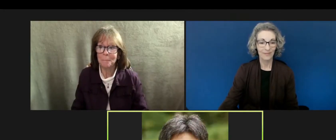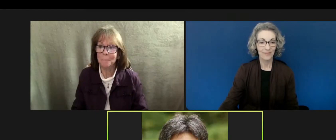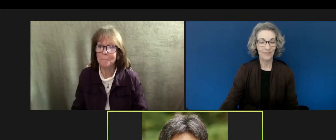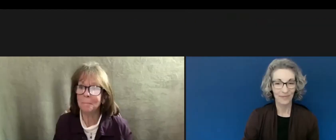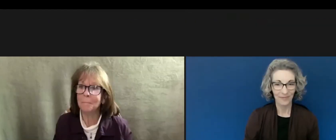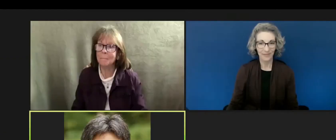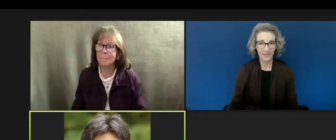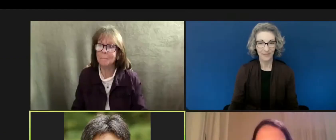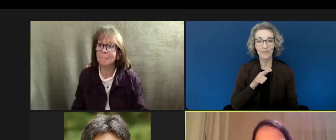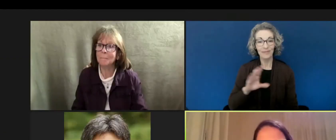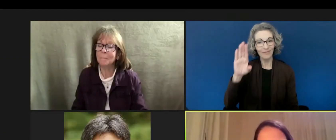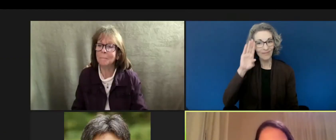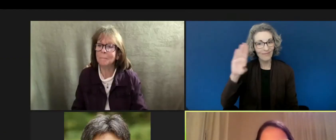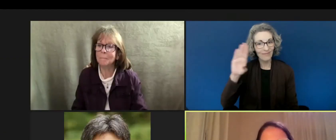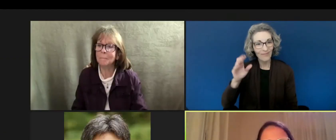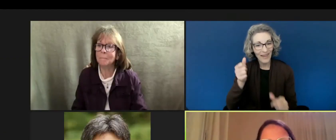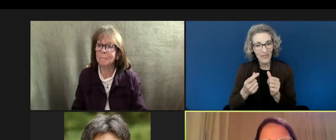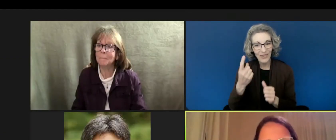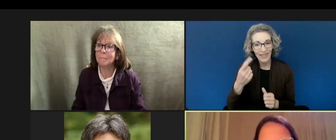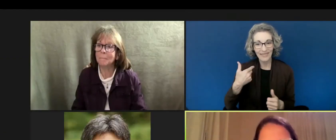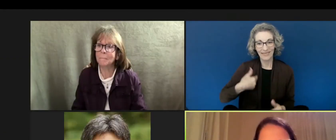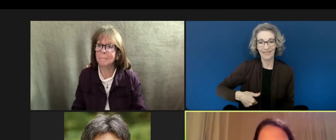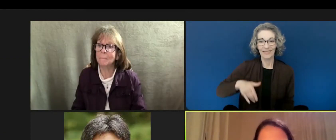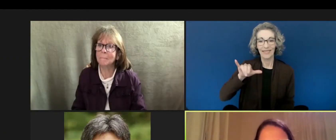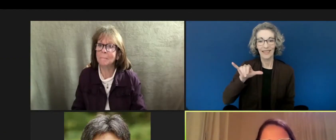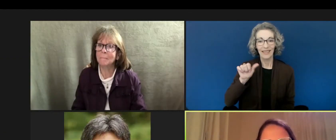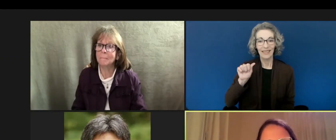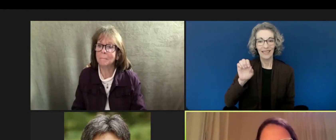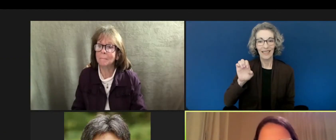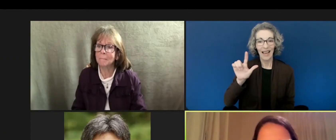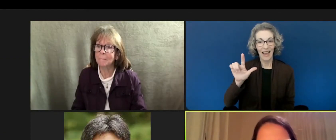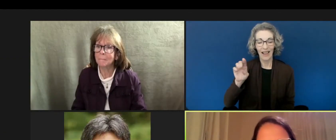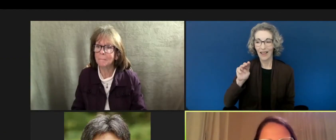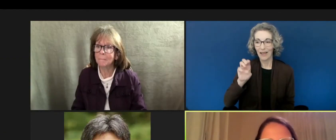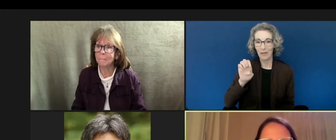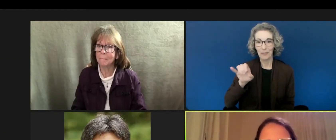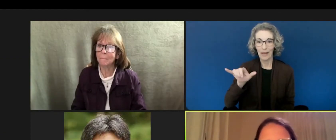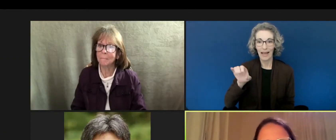Hello, everyone, my name is Yael Mayer, this is how it's pronounced, Yael.